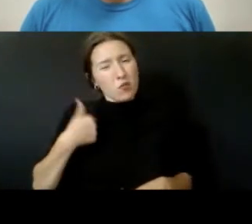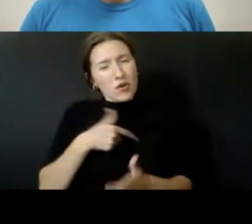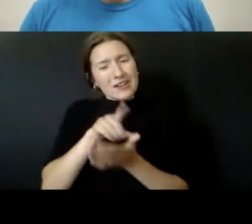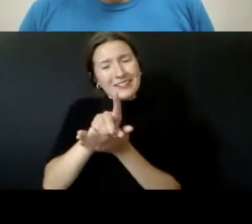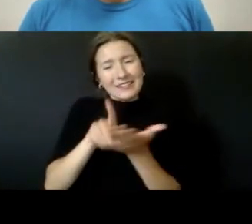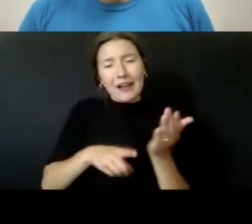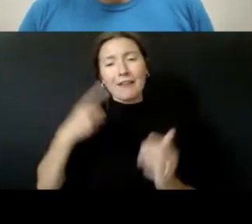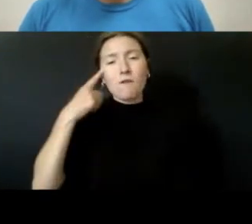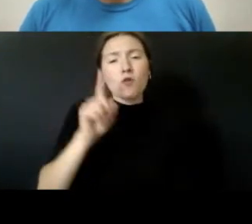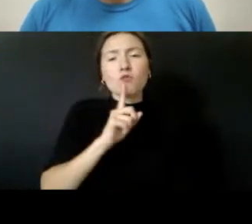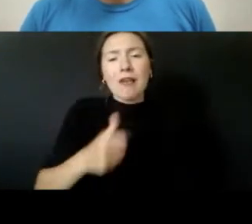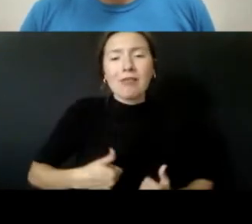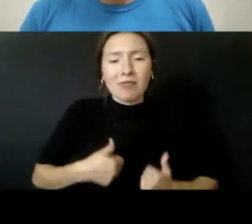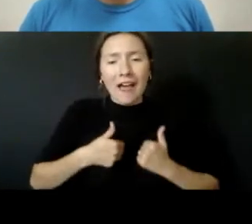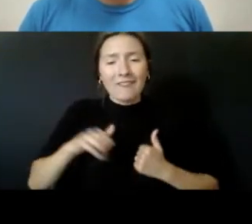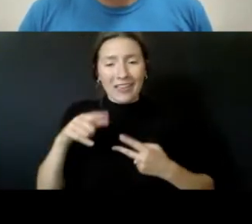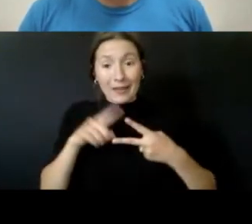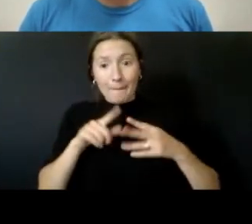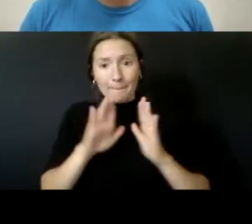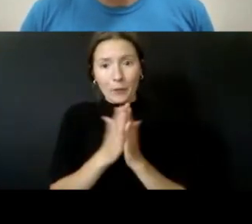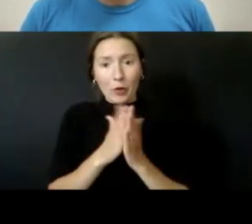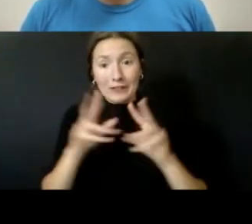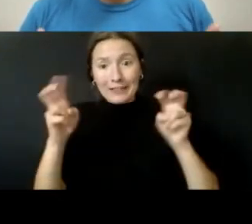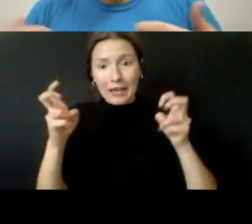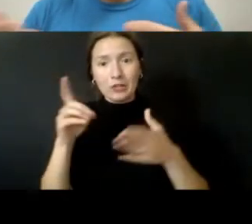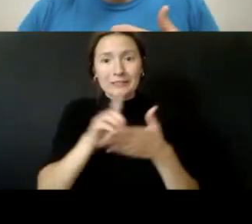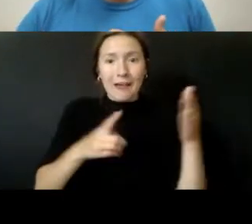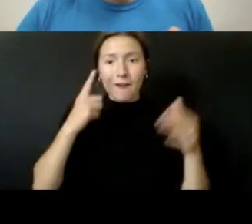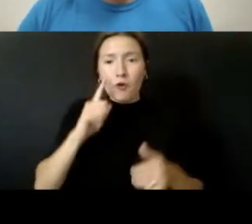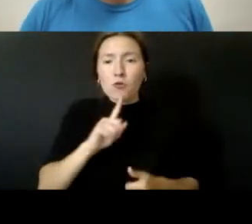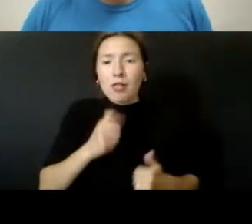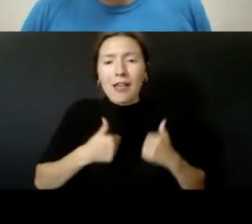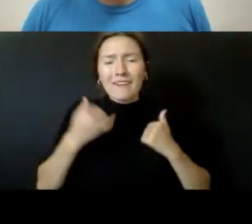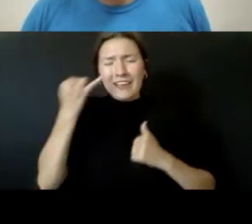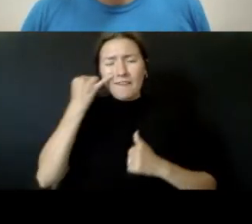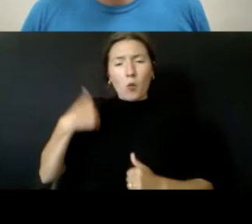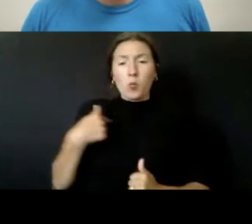things that are happening so if we take a step back and we're designing technically for everybody